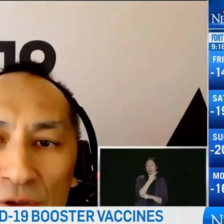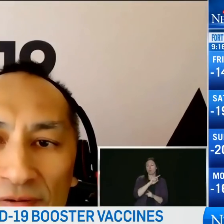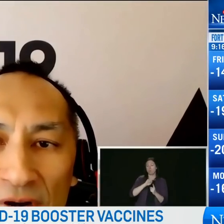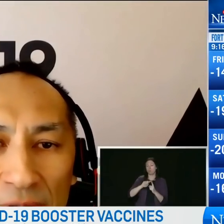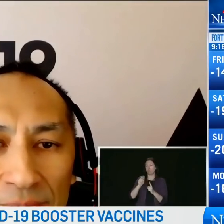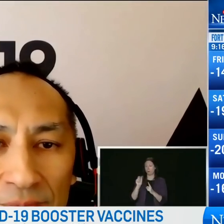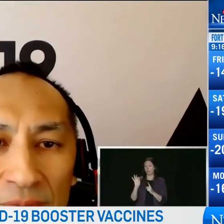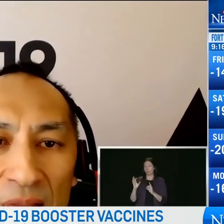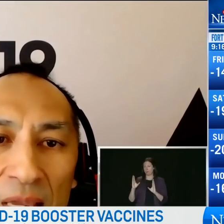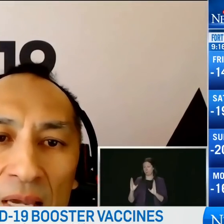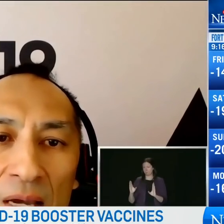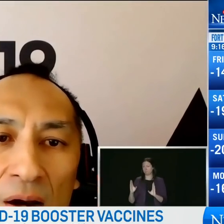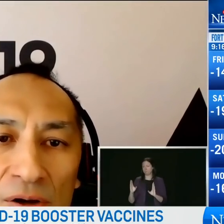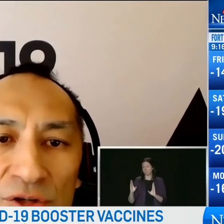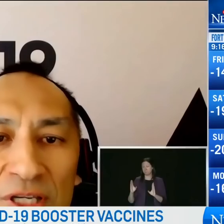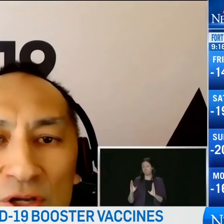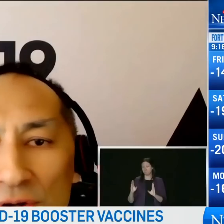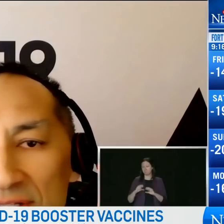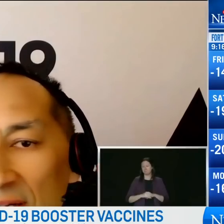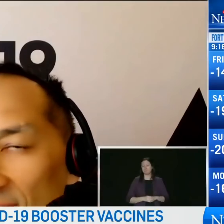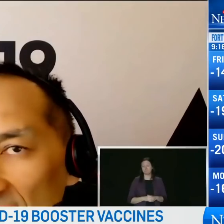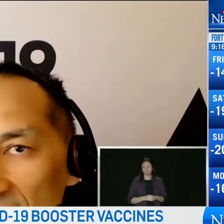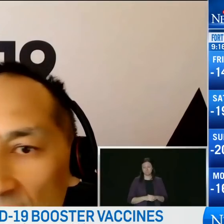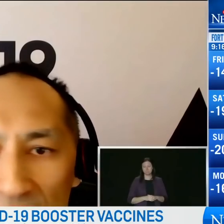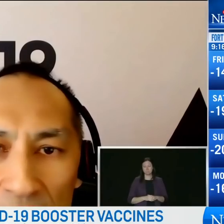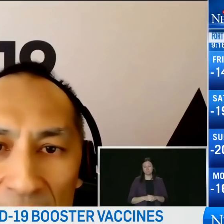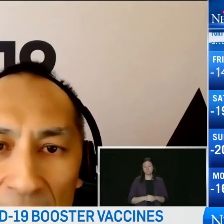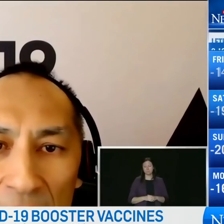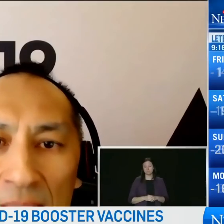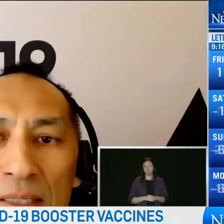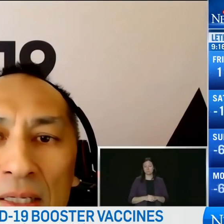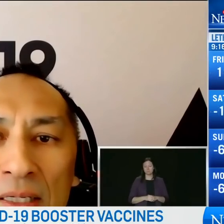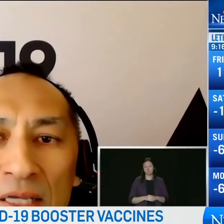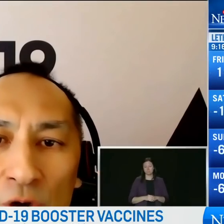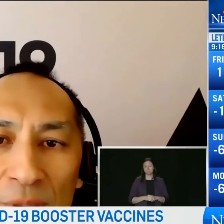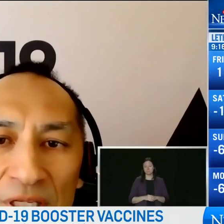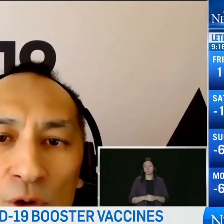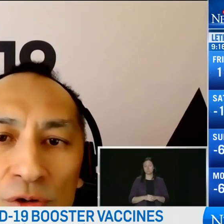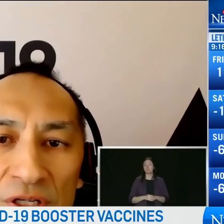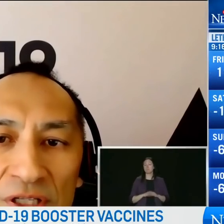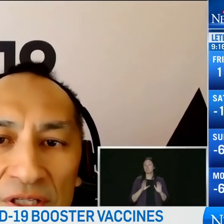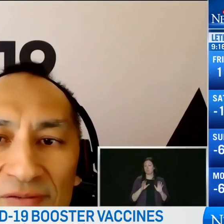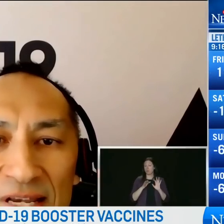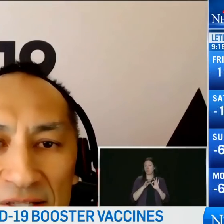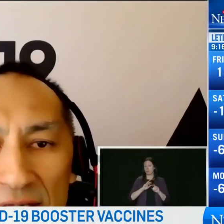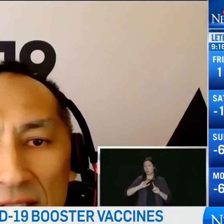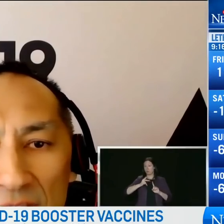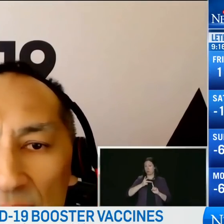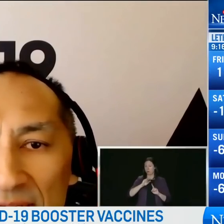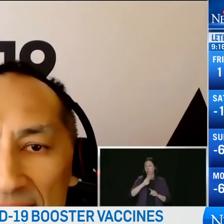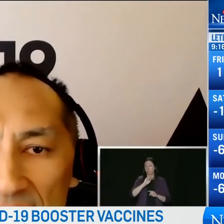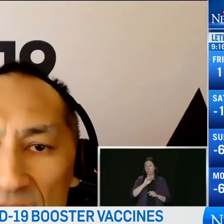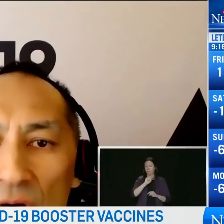MYOCARDITIS OR PERICARDITIS MOST